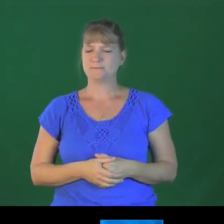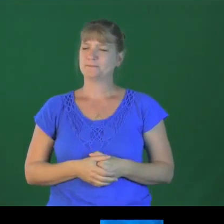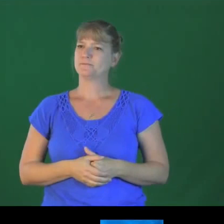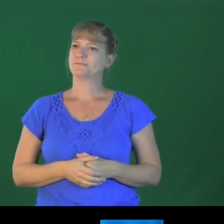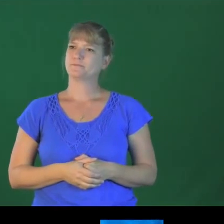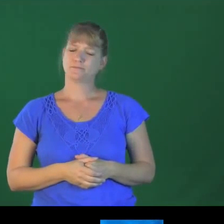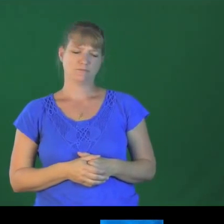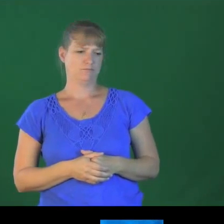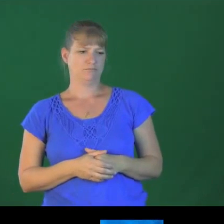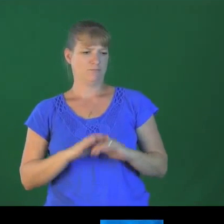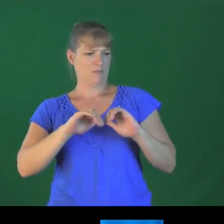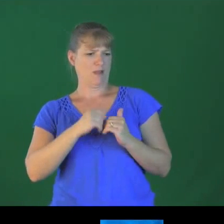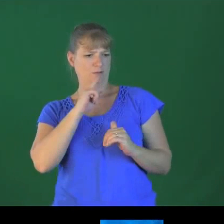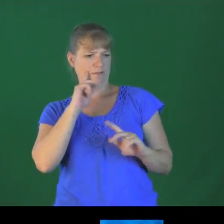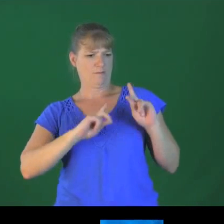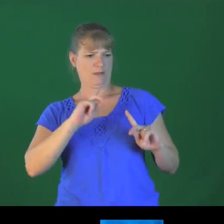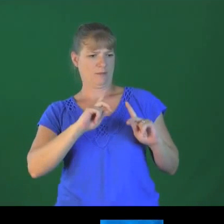How can Deaf people communicate with hearing people?